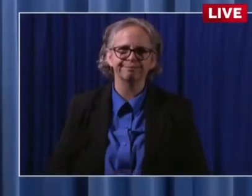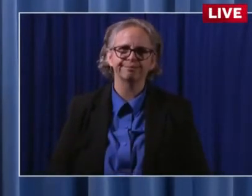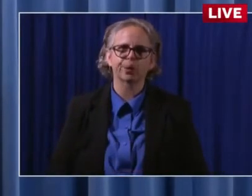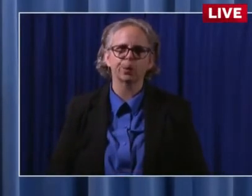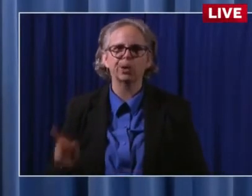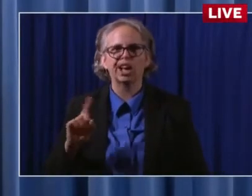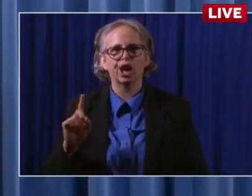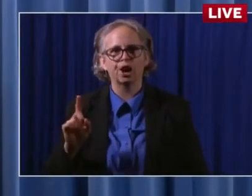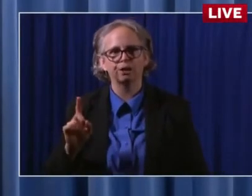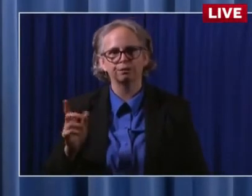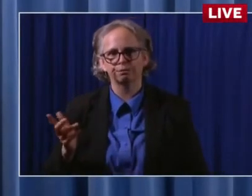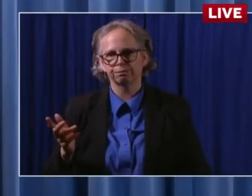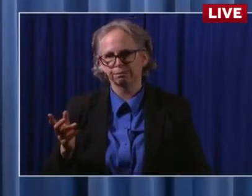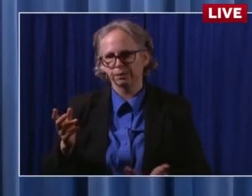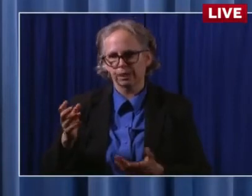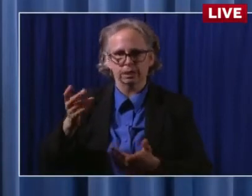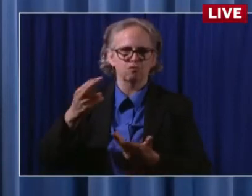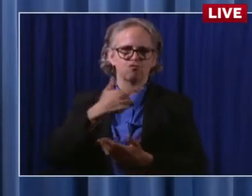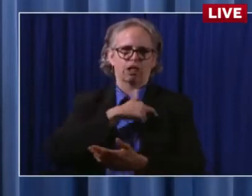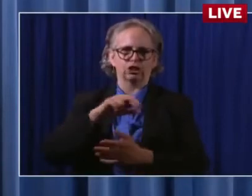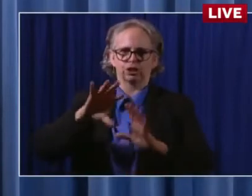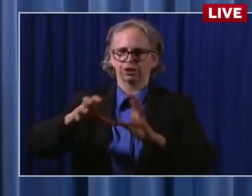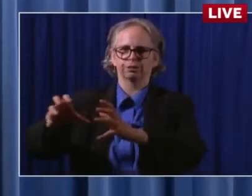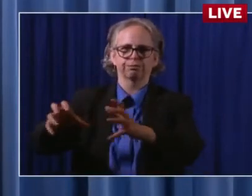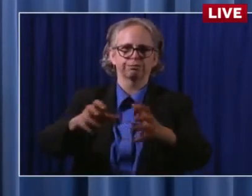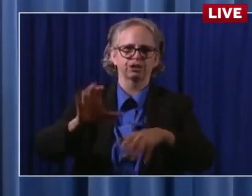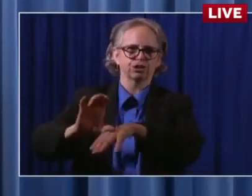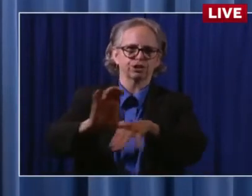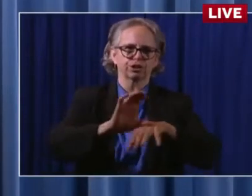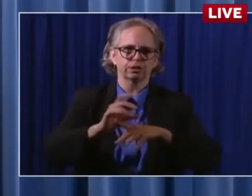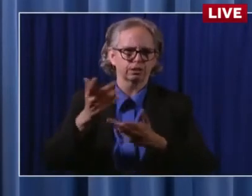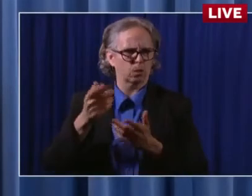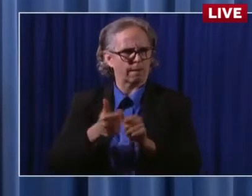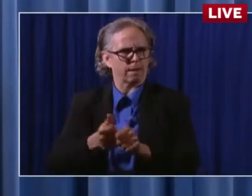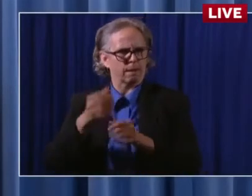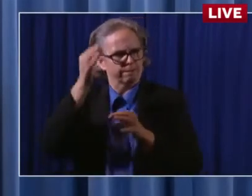TALKING TO OUR HEALTH DIRECTORS, THESE OCCUR. IT SHOULD NOT BE A SURPRISE.